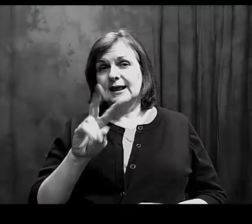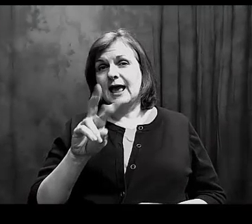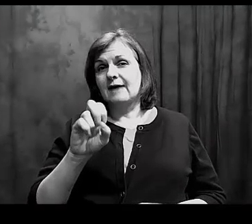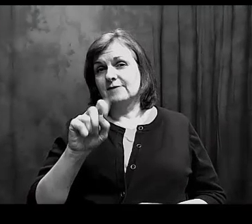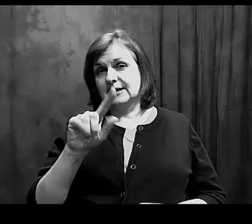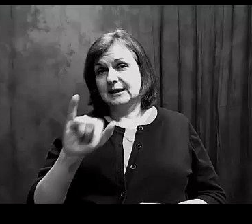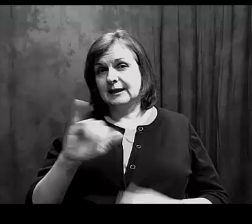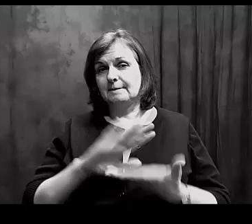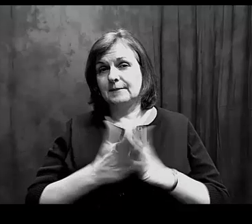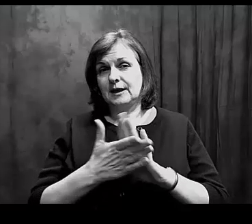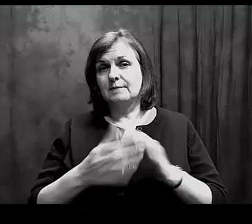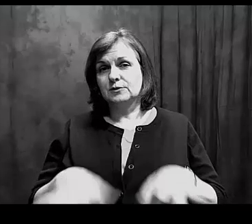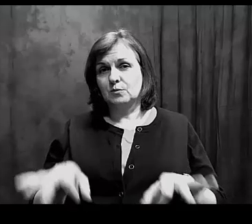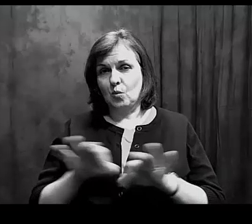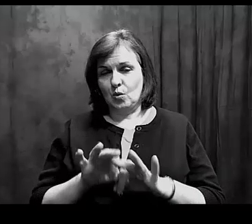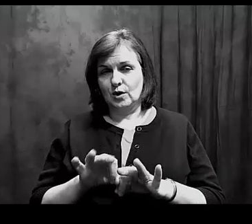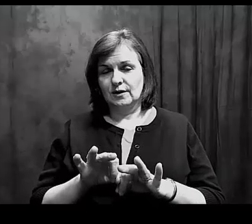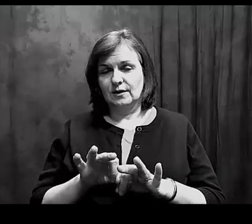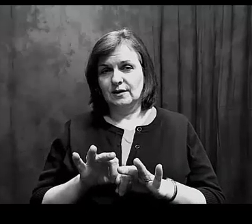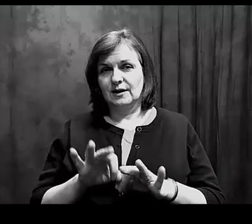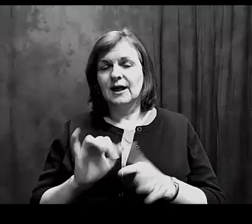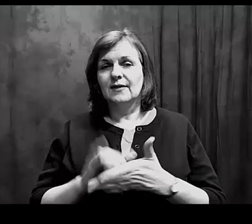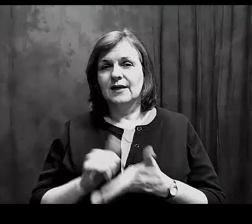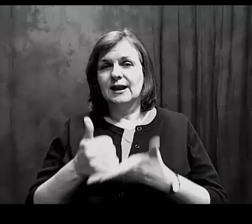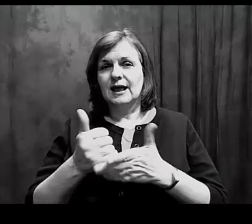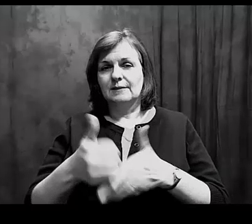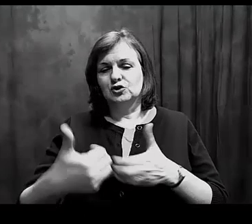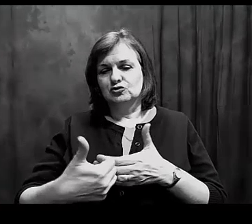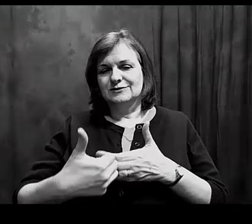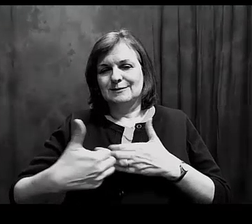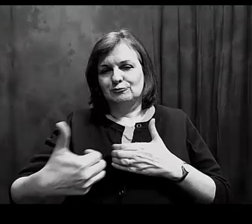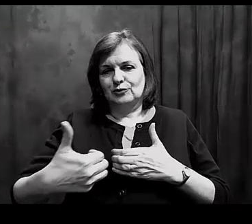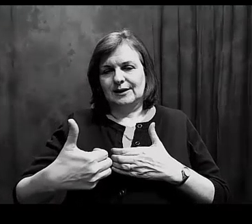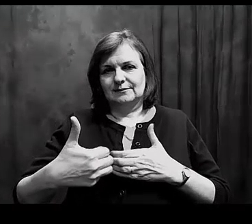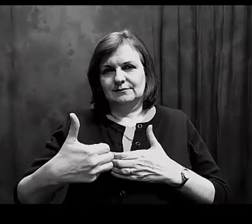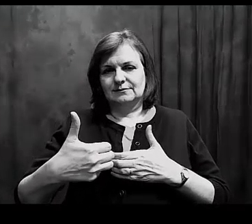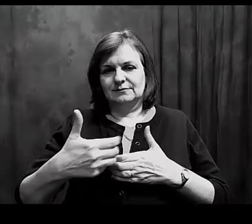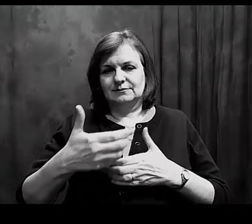embryonic layers we talked about these before as germ layers